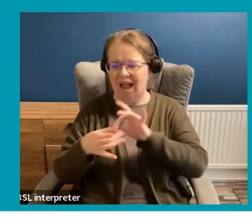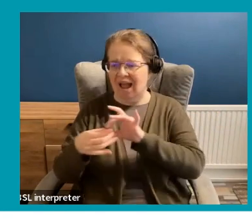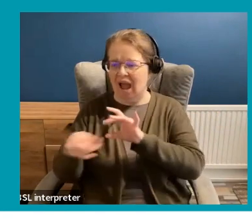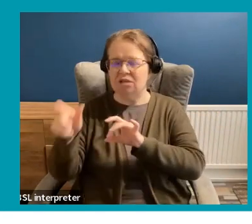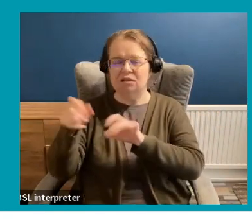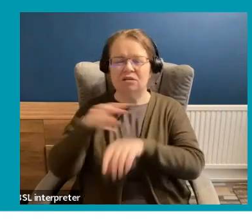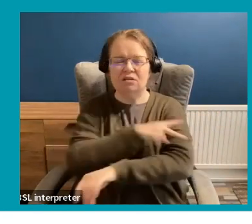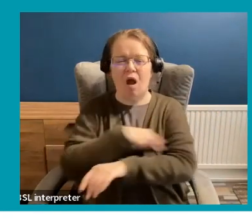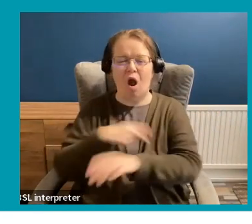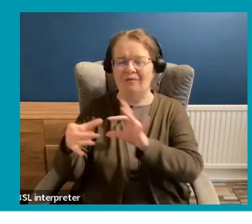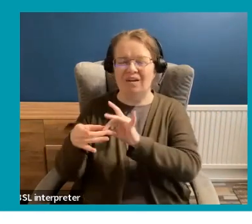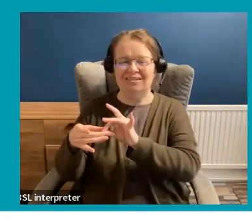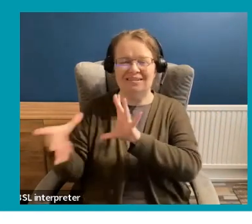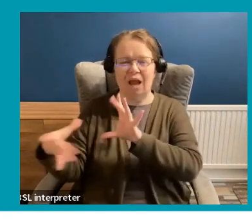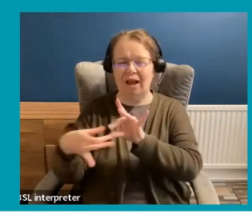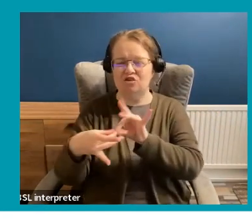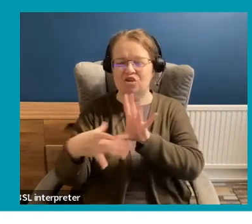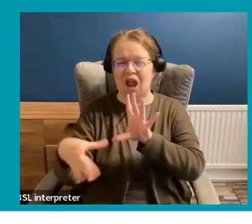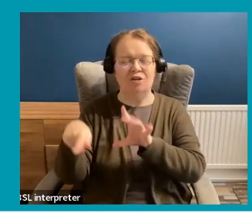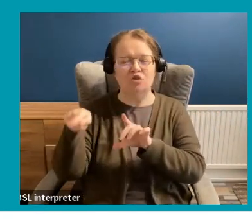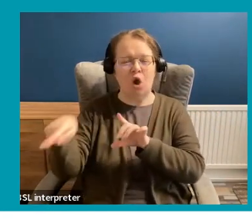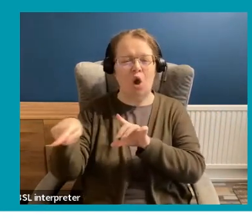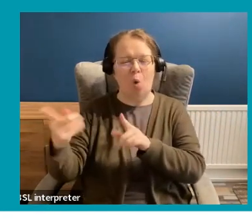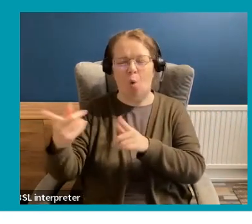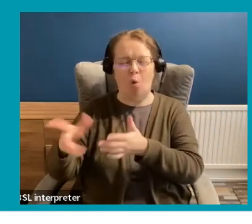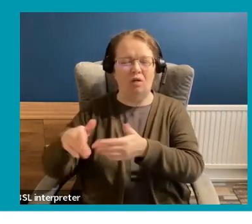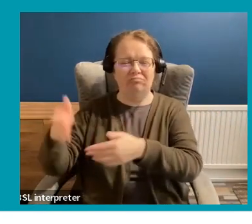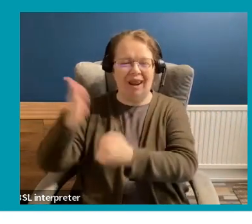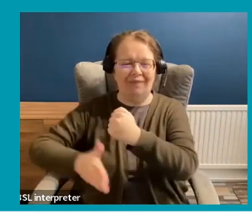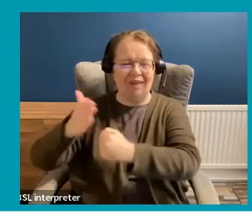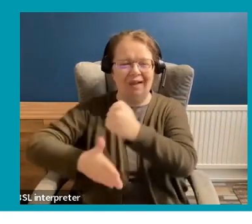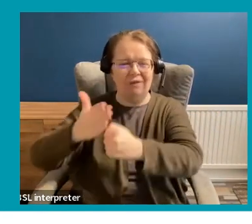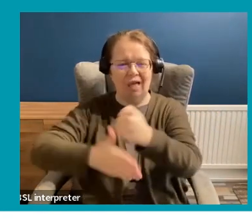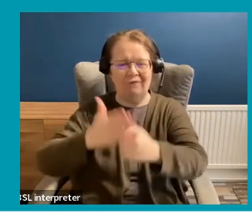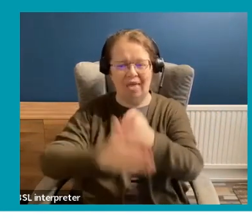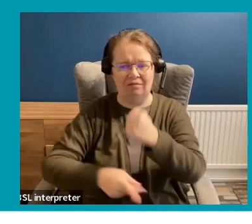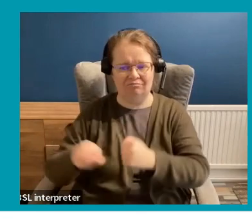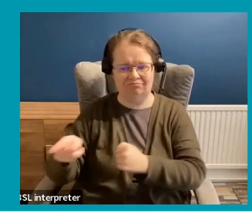are having a high turnover. Even if we can reduce your attrition